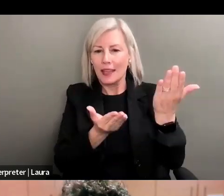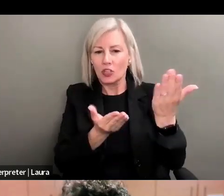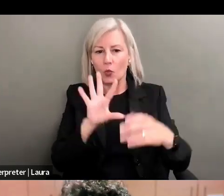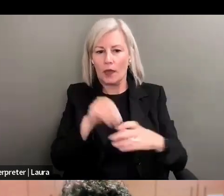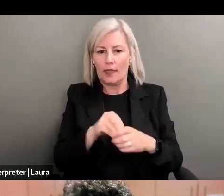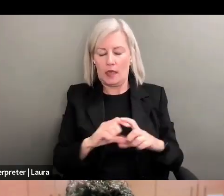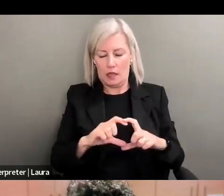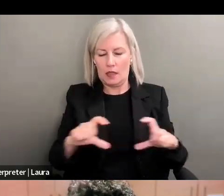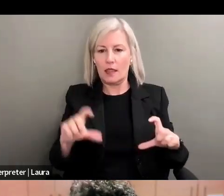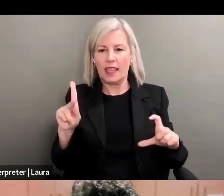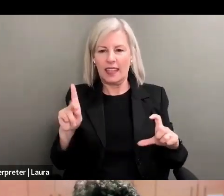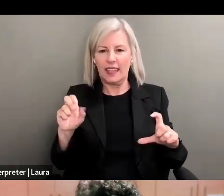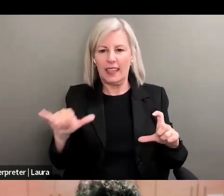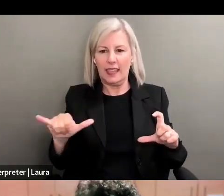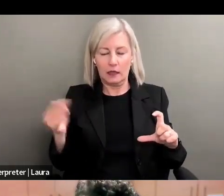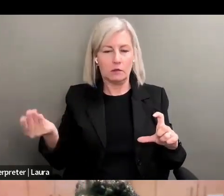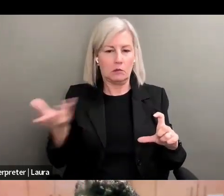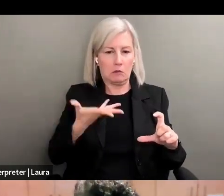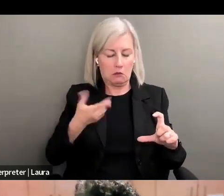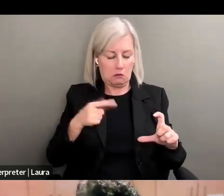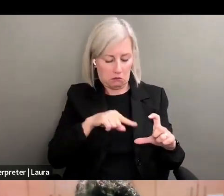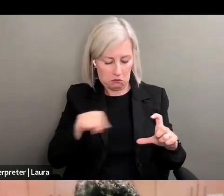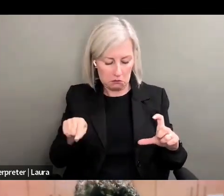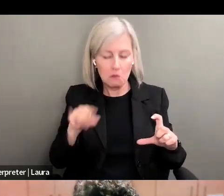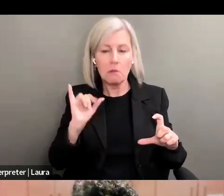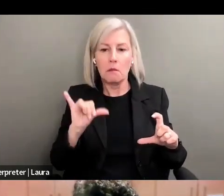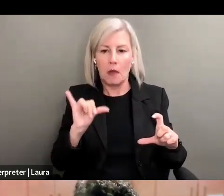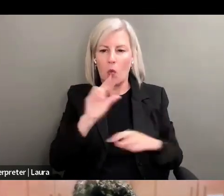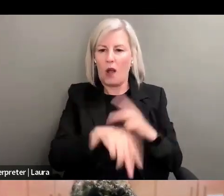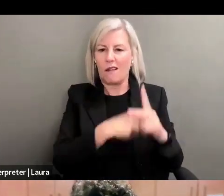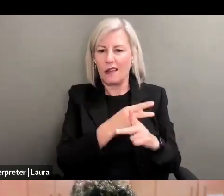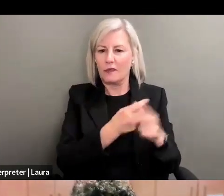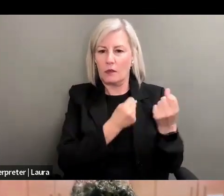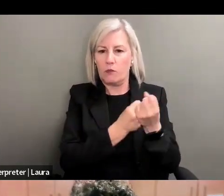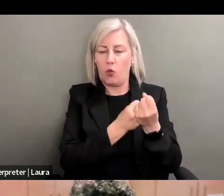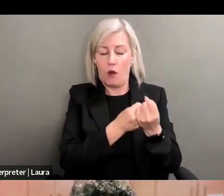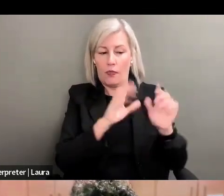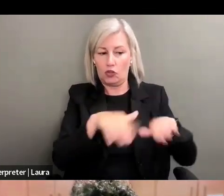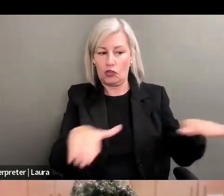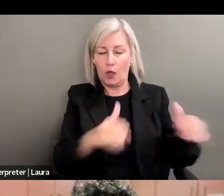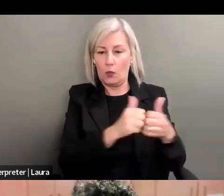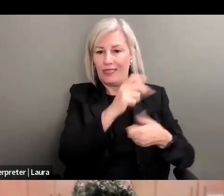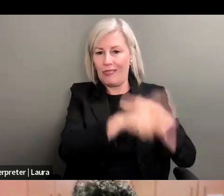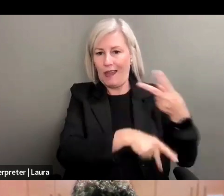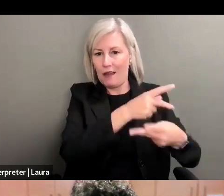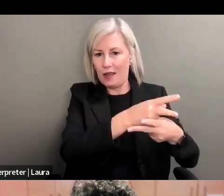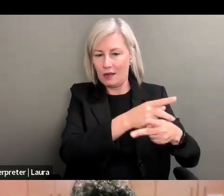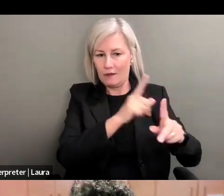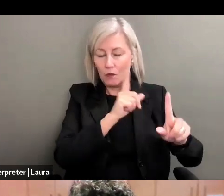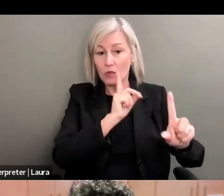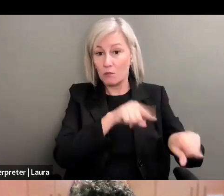this testing that point out what type of support a child with that performance might need.